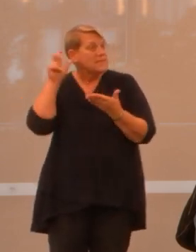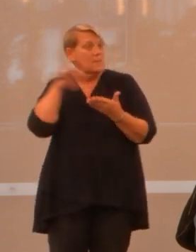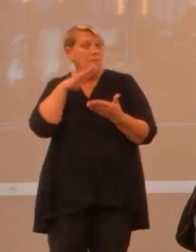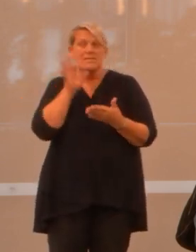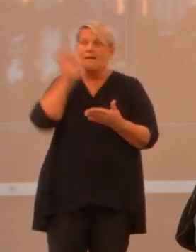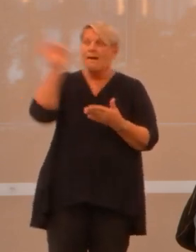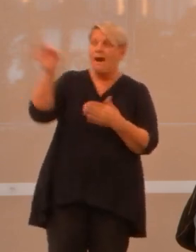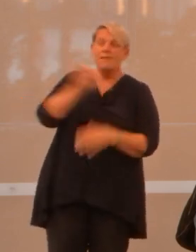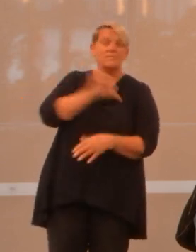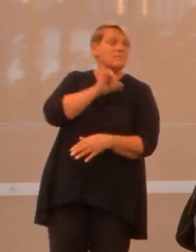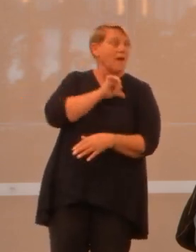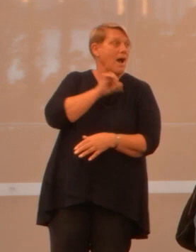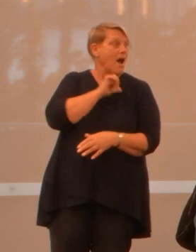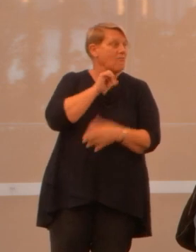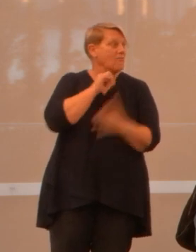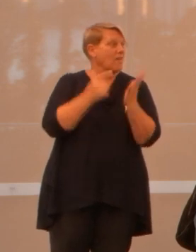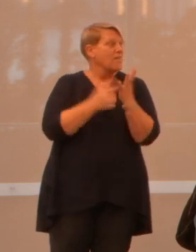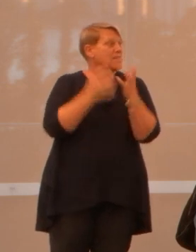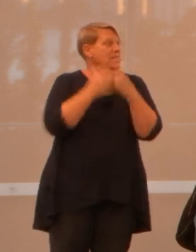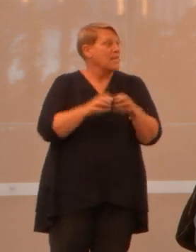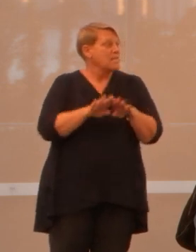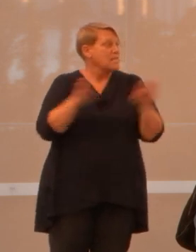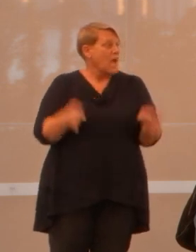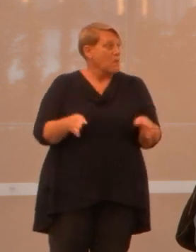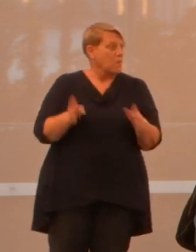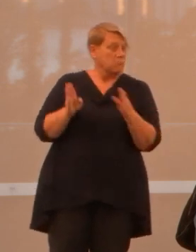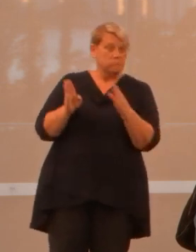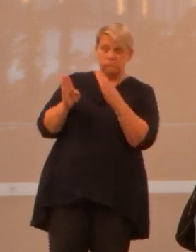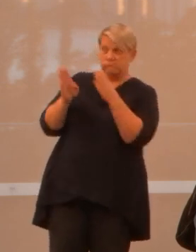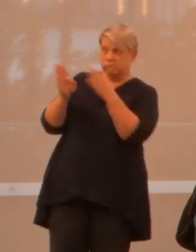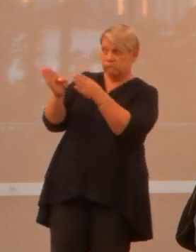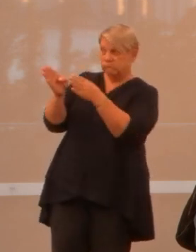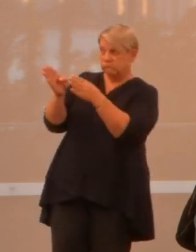on the technical operations table, which I believe is over to my right Jacquie?